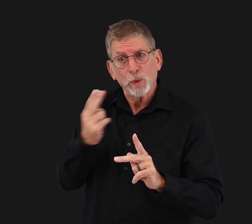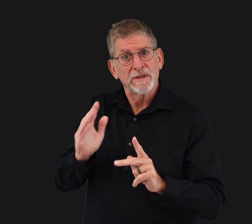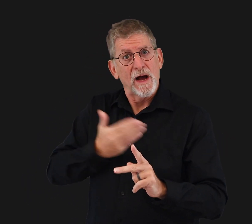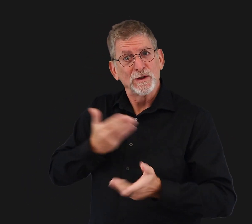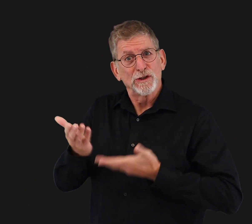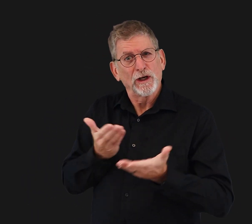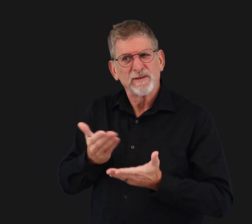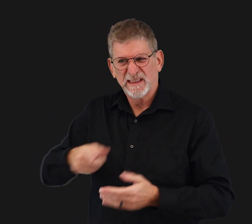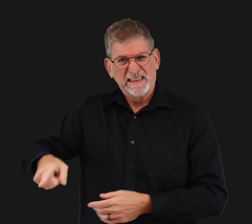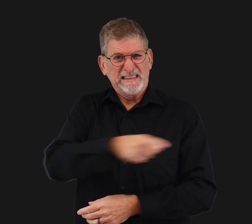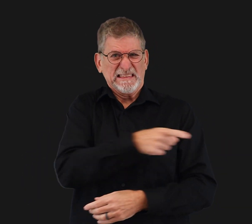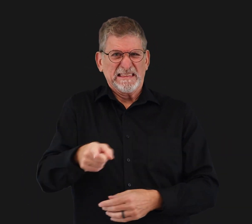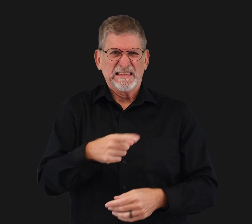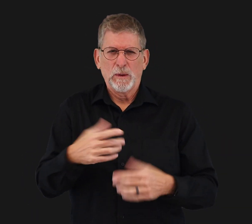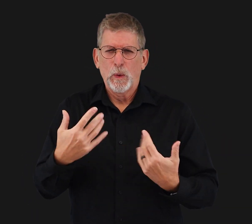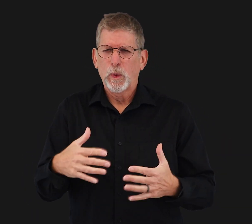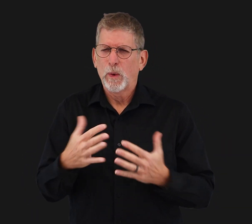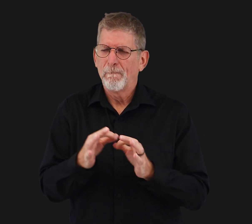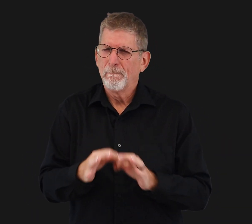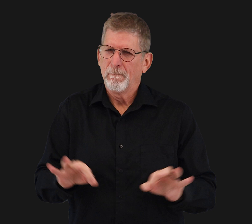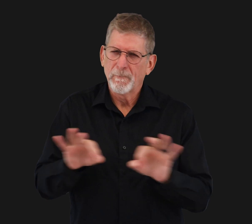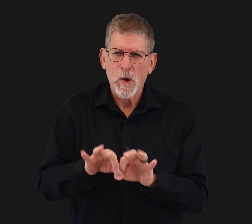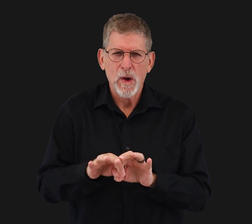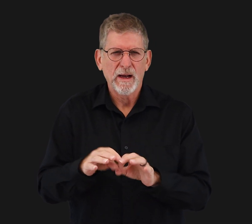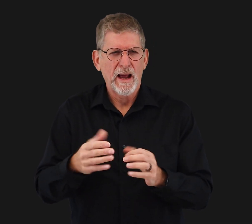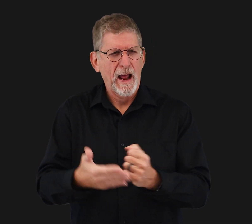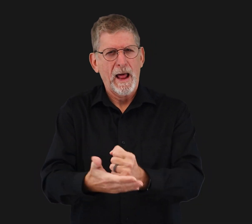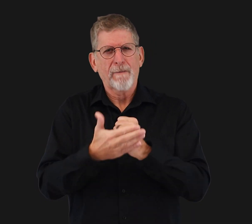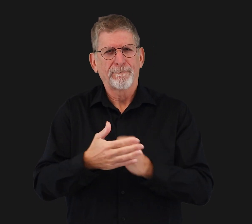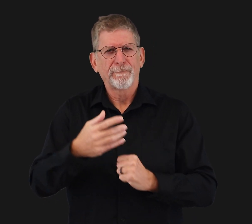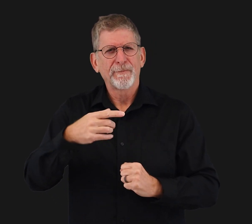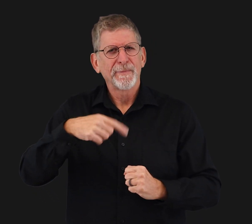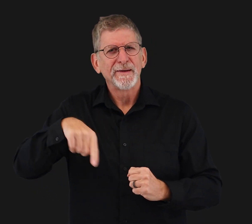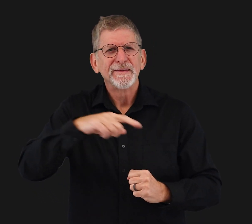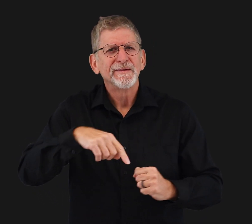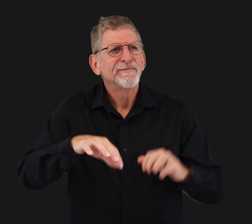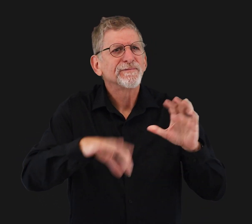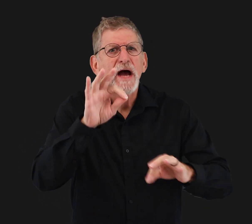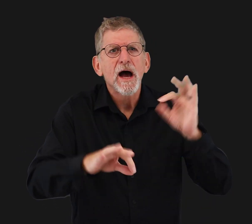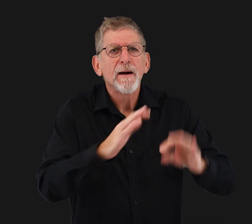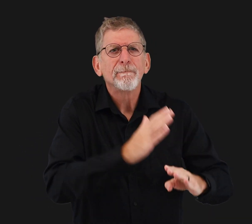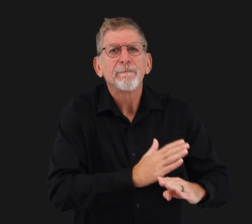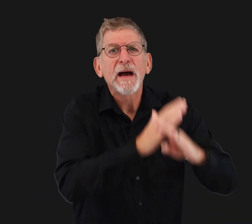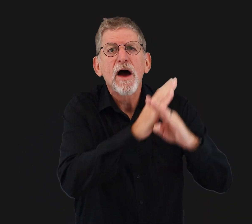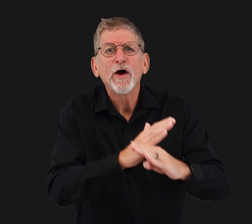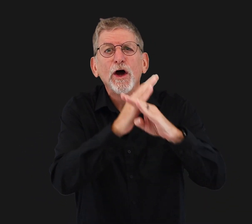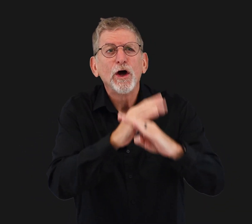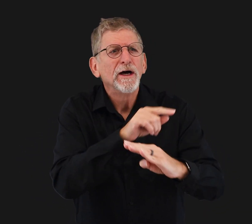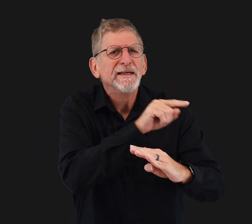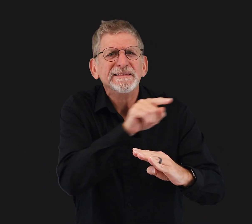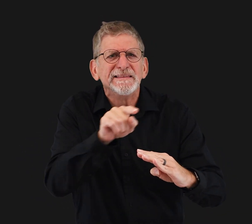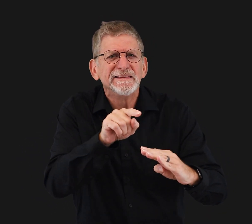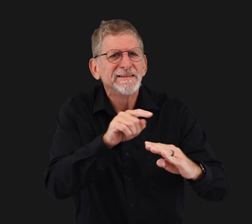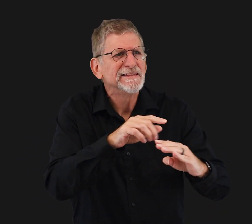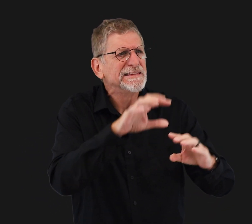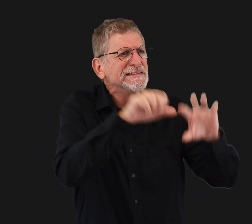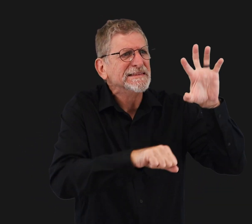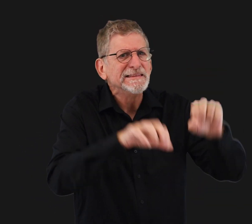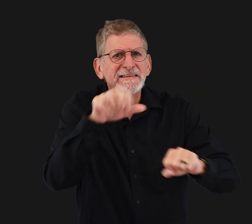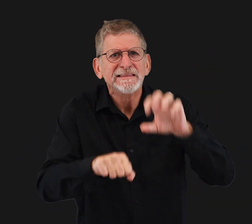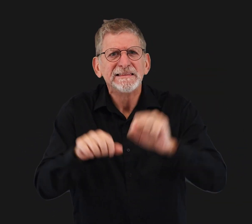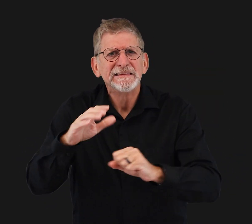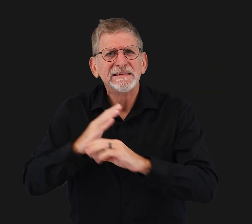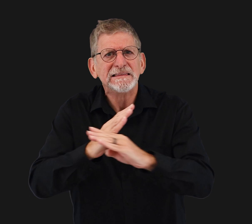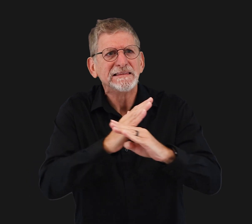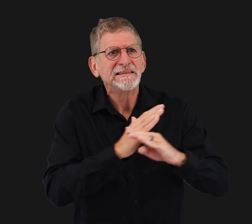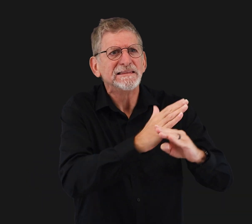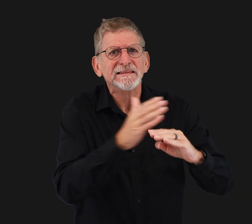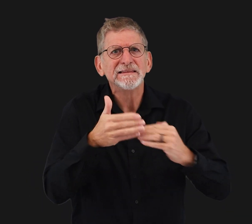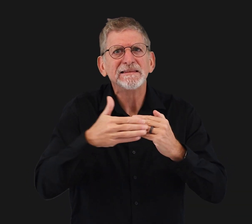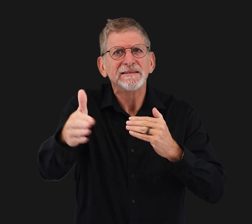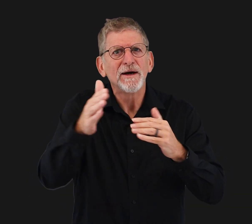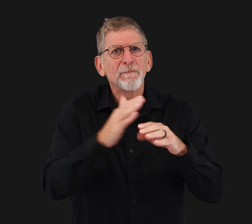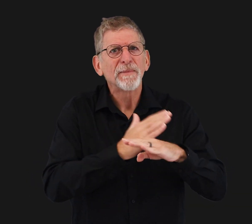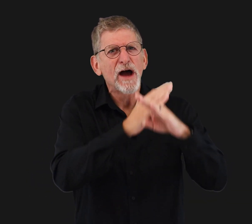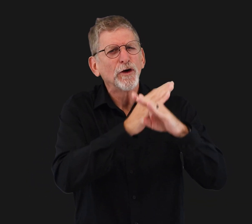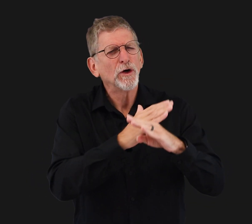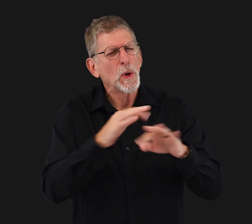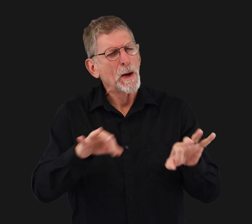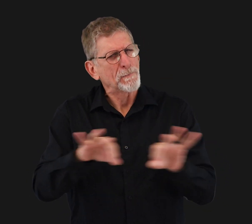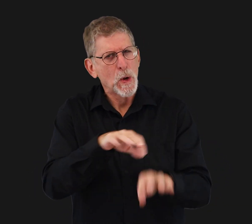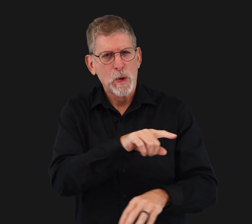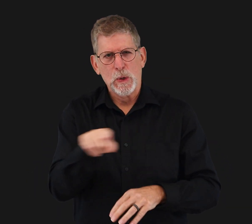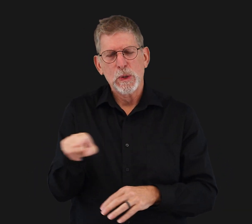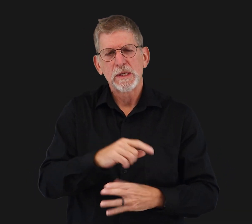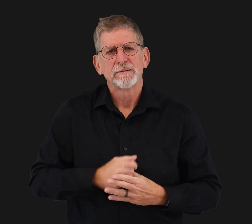who use our services play in helping us to identify, remove and prevent barriers.